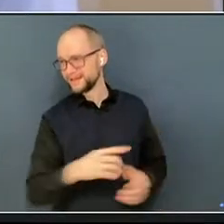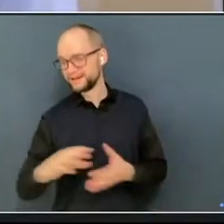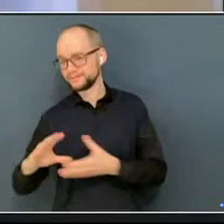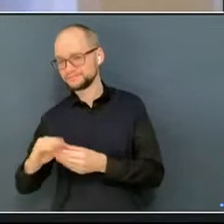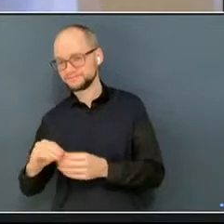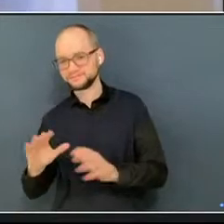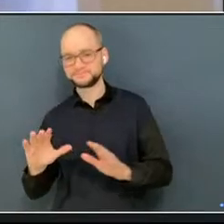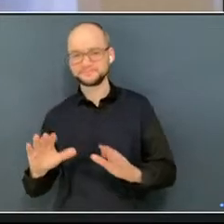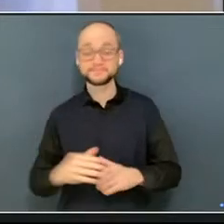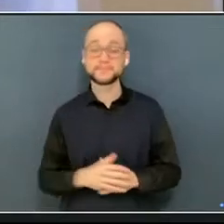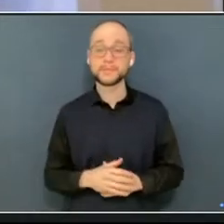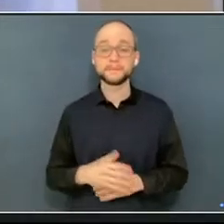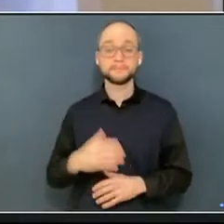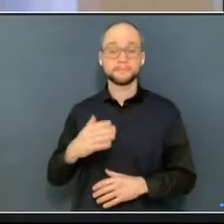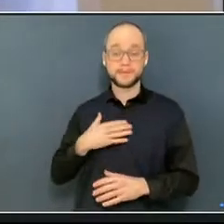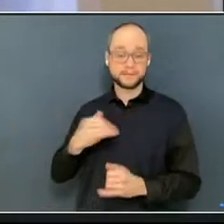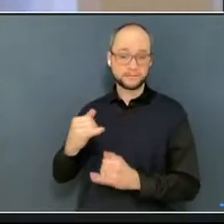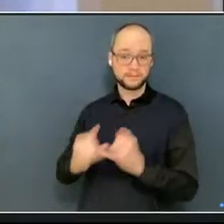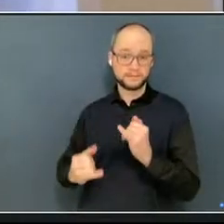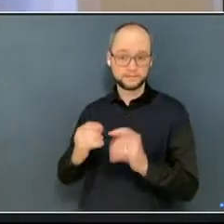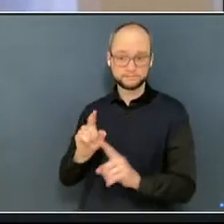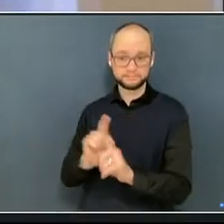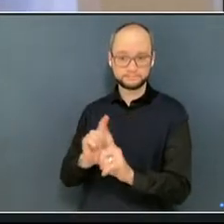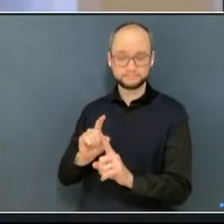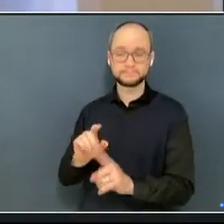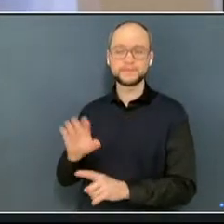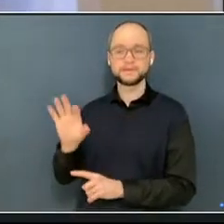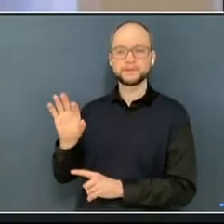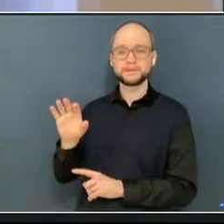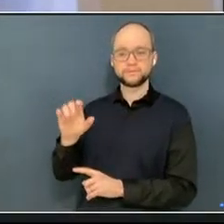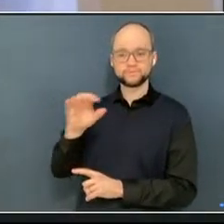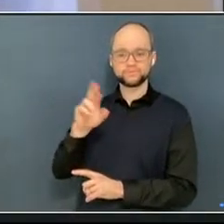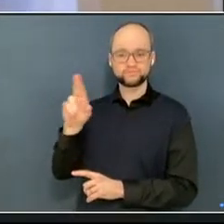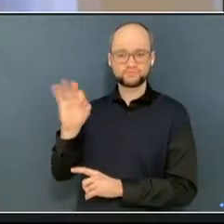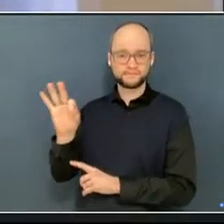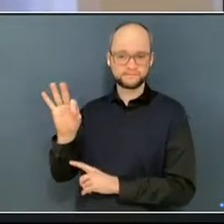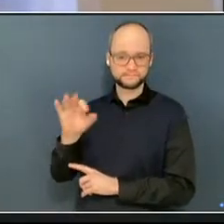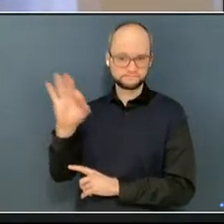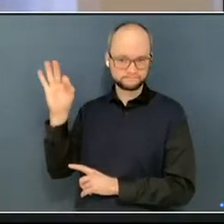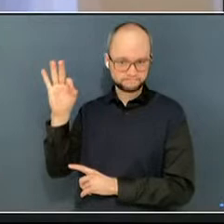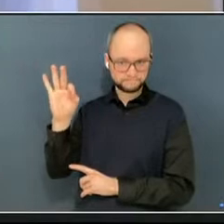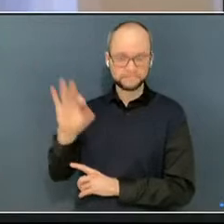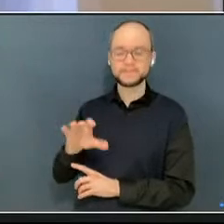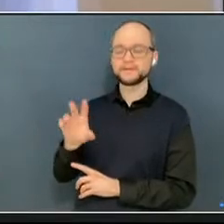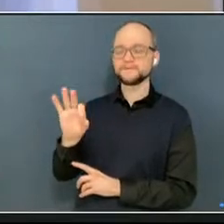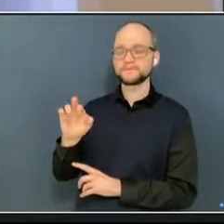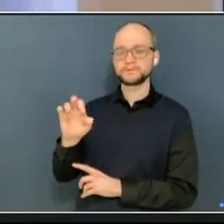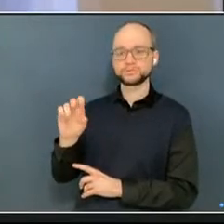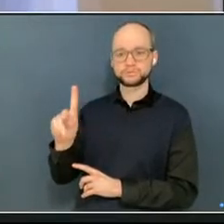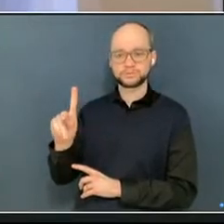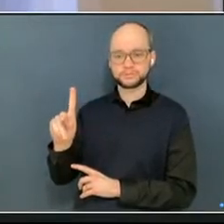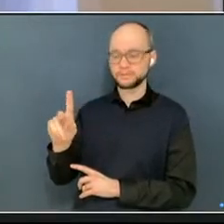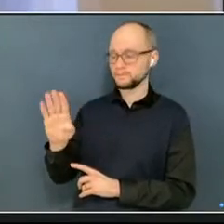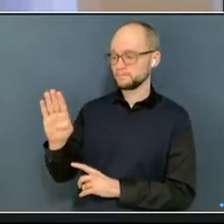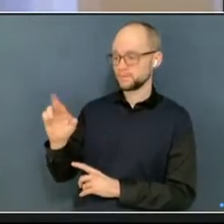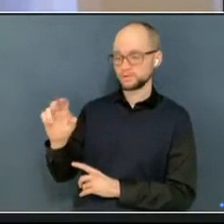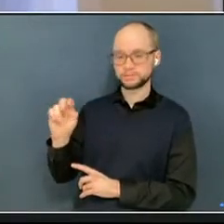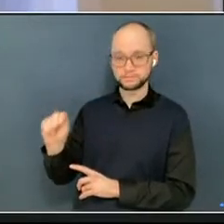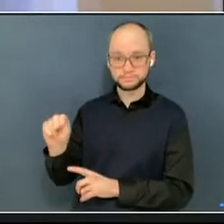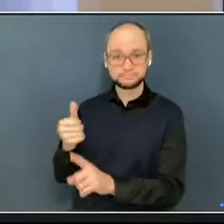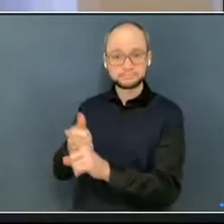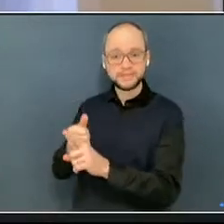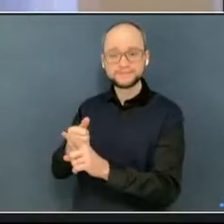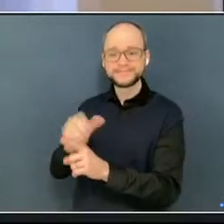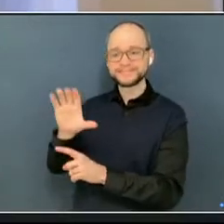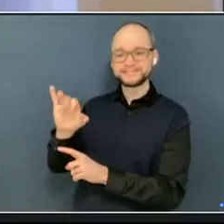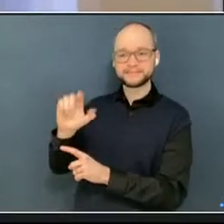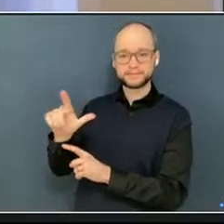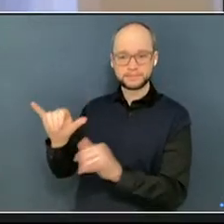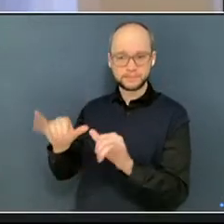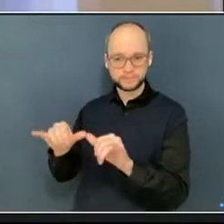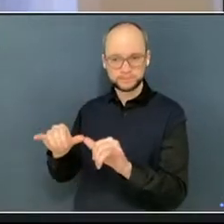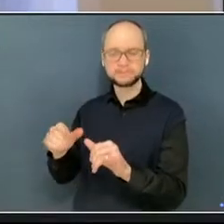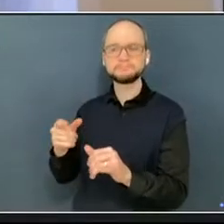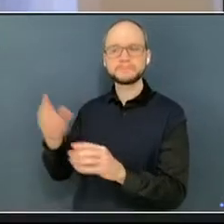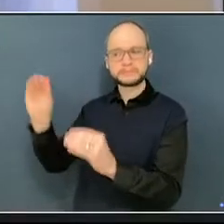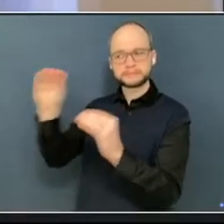the Reverend Fredrick Barton. He was not only a minister, he was a civil engineer. He taught me land surveying. A skill I would use in--a -- uh-